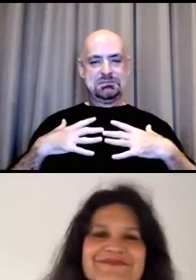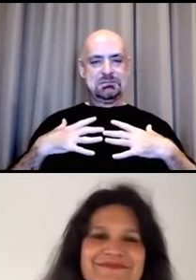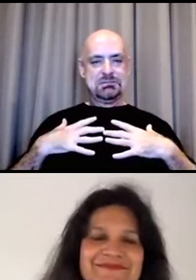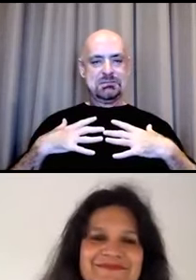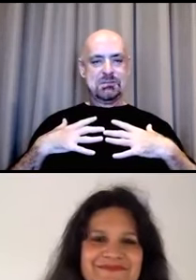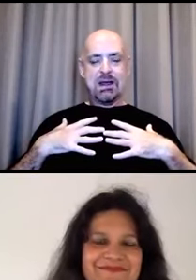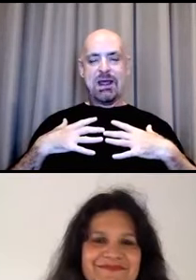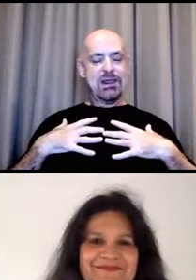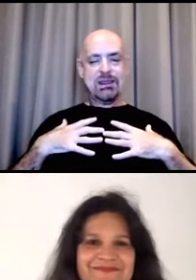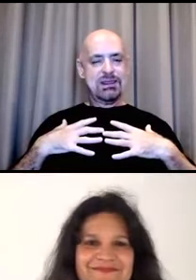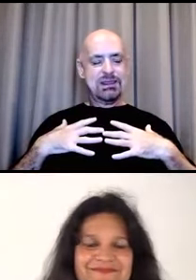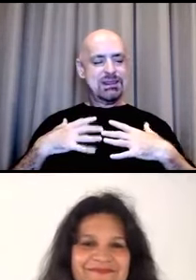. They claim that